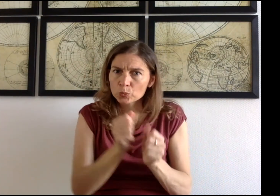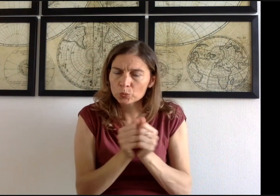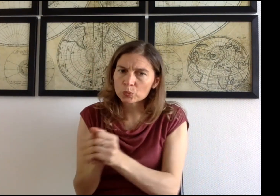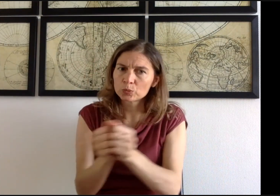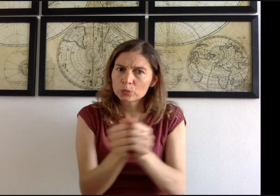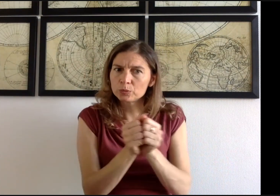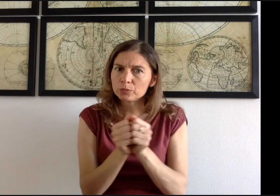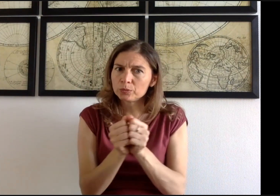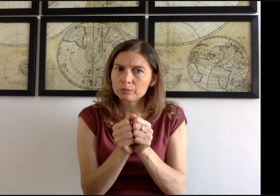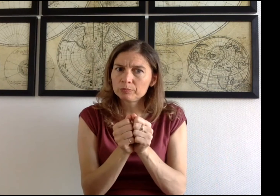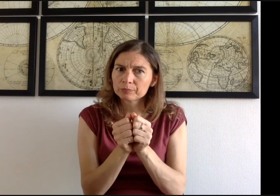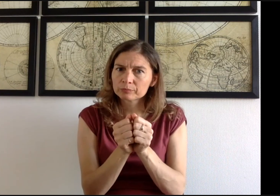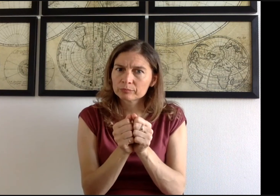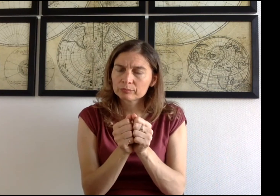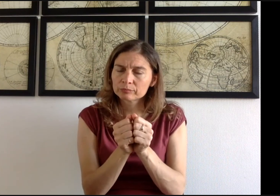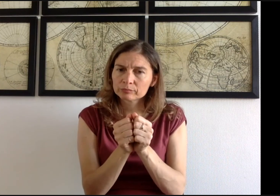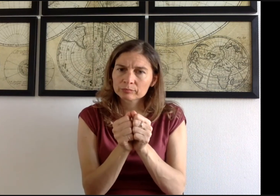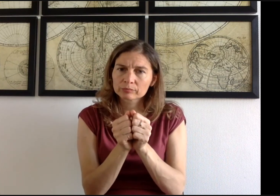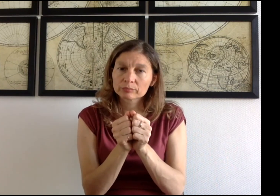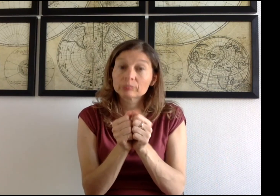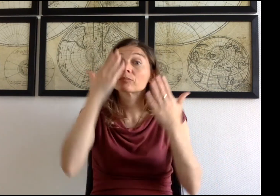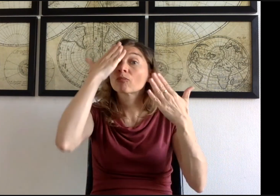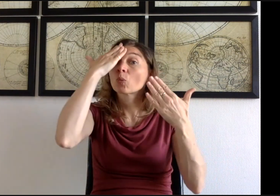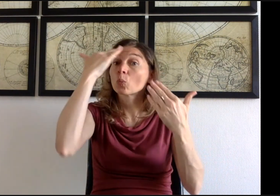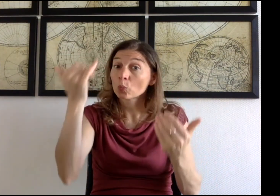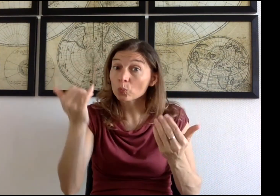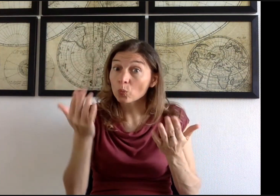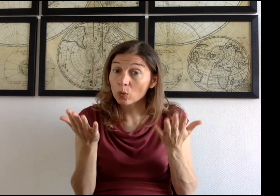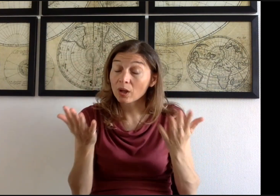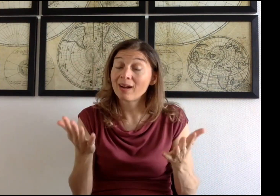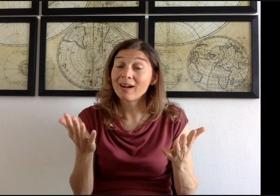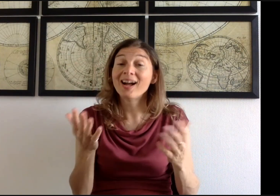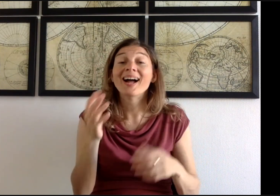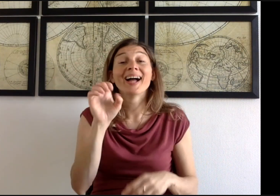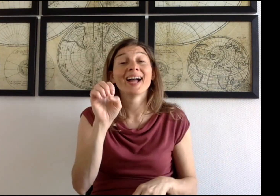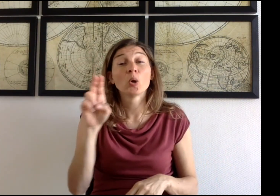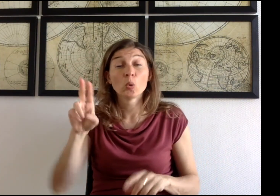Given that in many EU countries the situation